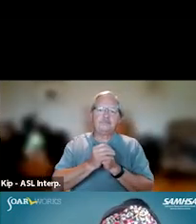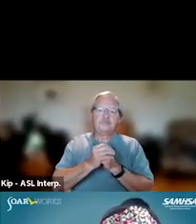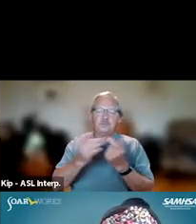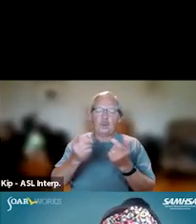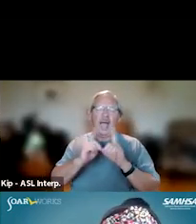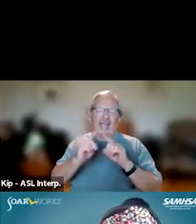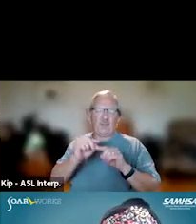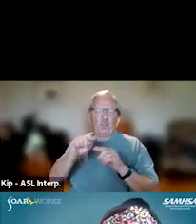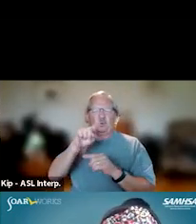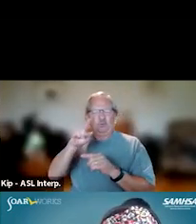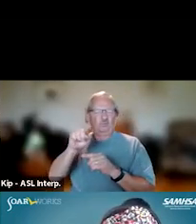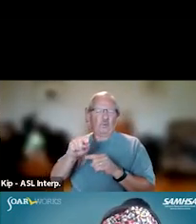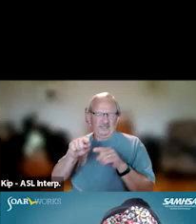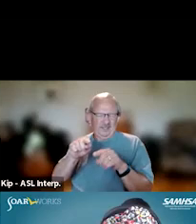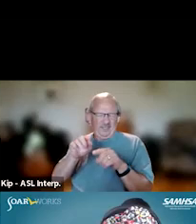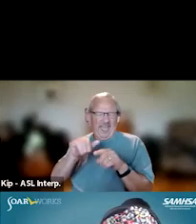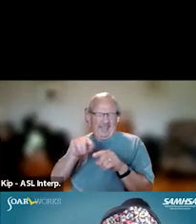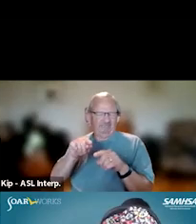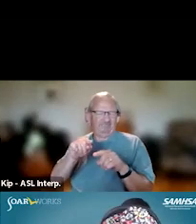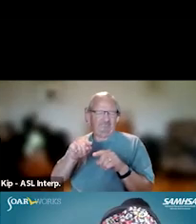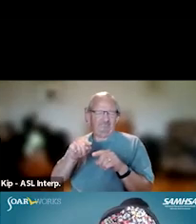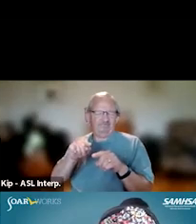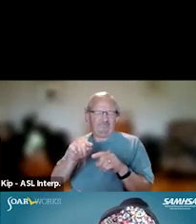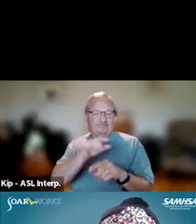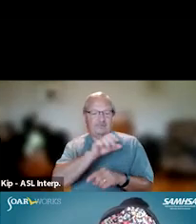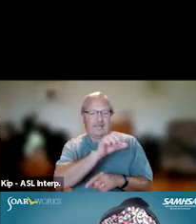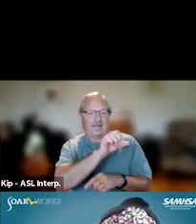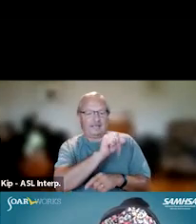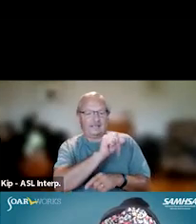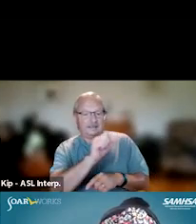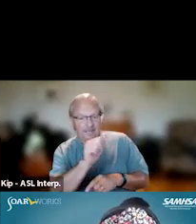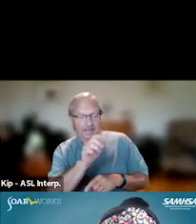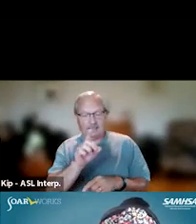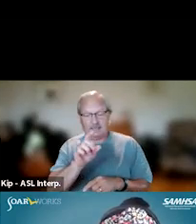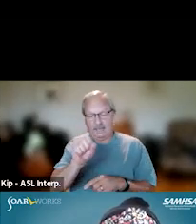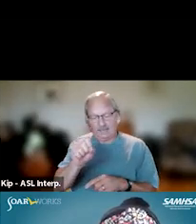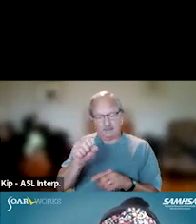SSA and DDS are in support of continuing to participate